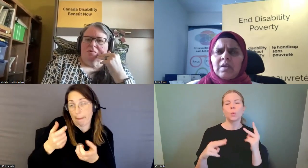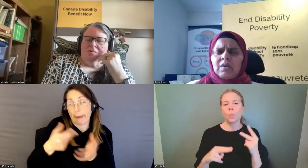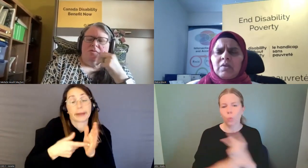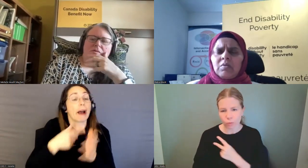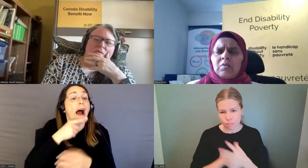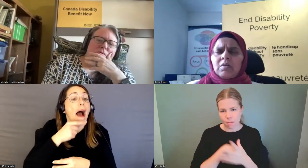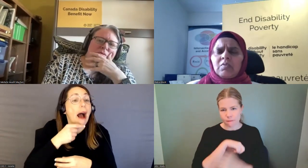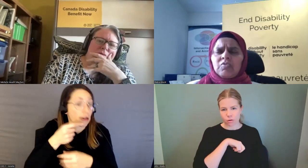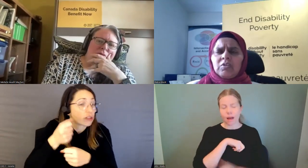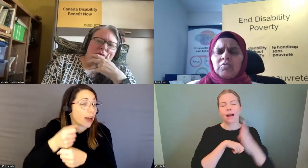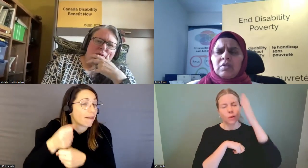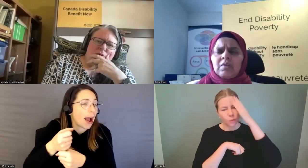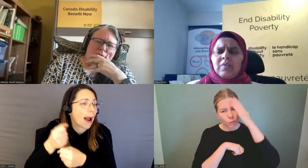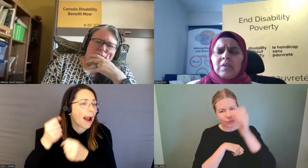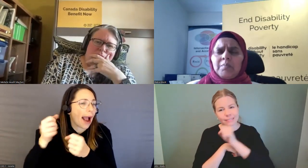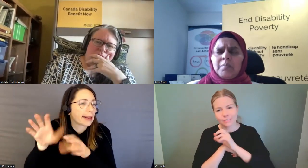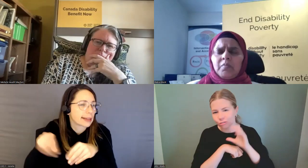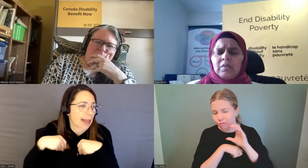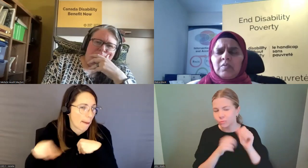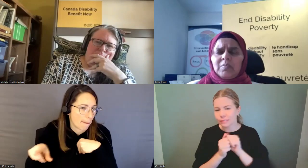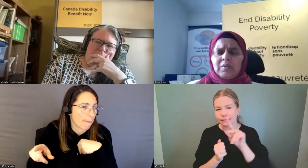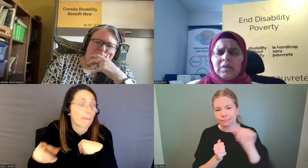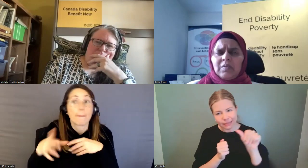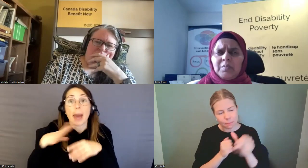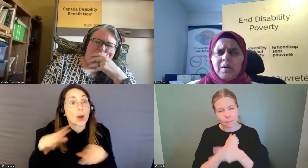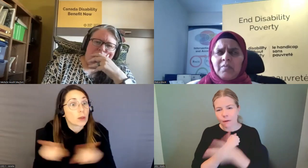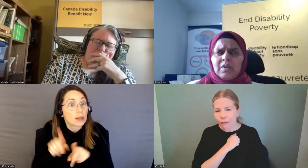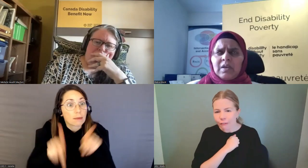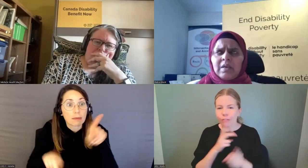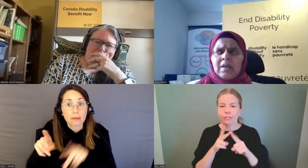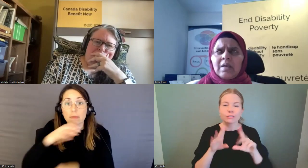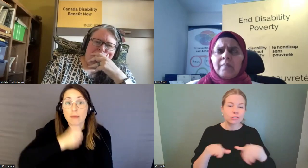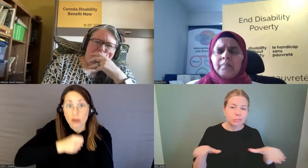WE KNOW THERE ARE CHILDREN LIVING WITH DISABILITIES IN POVERTY.